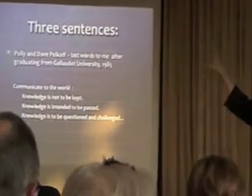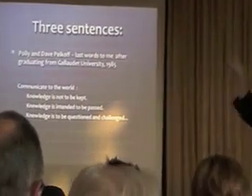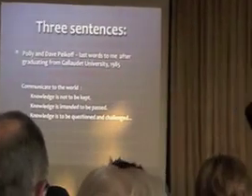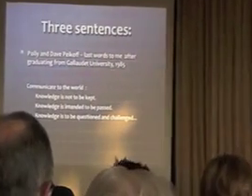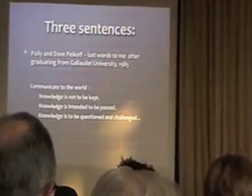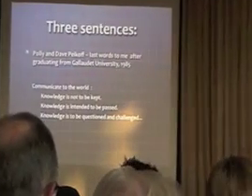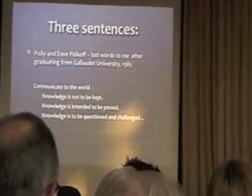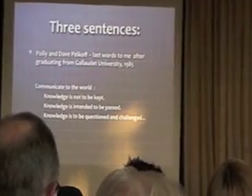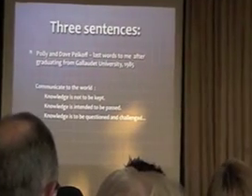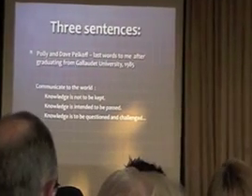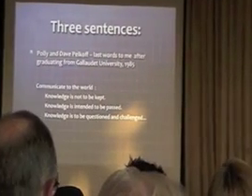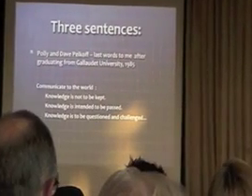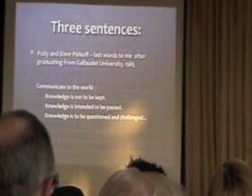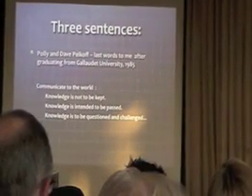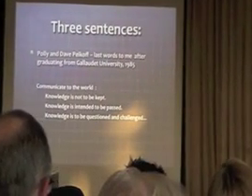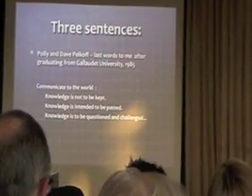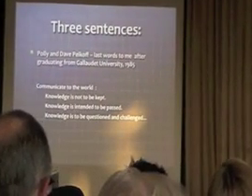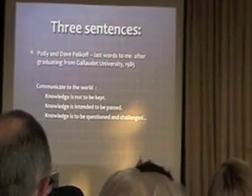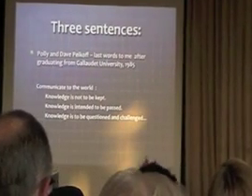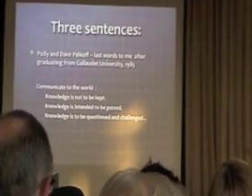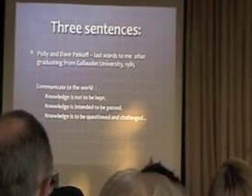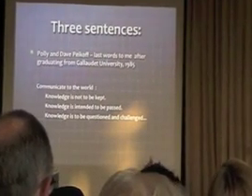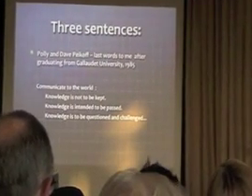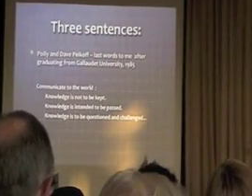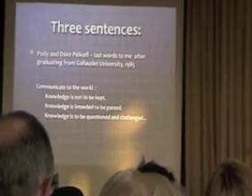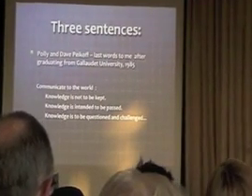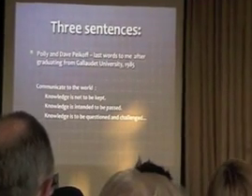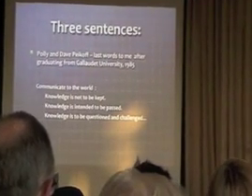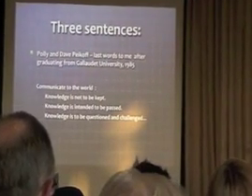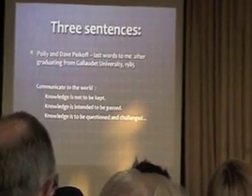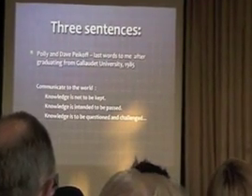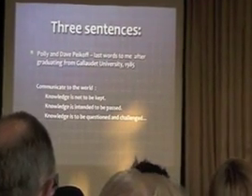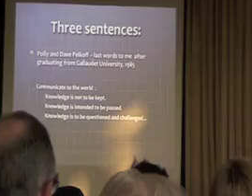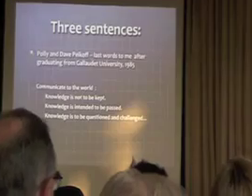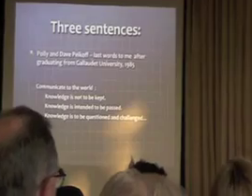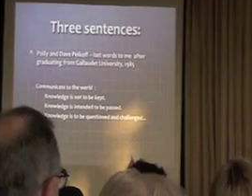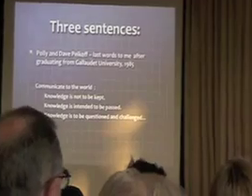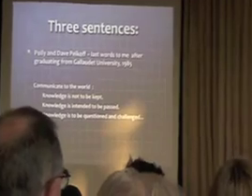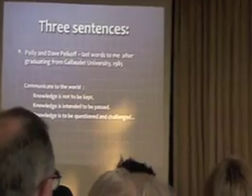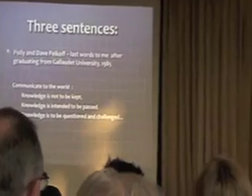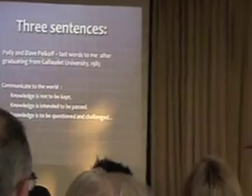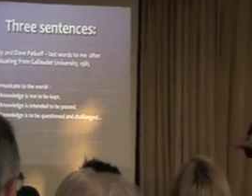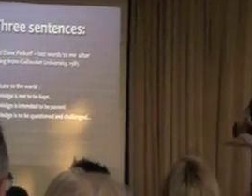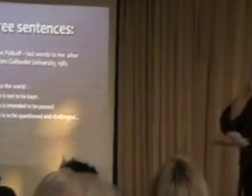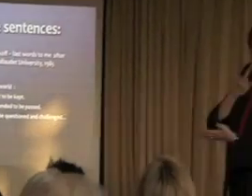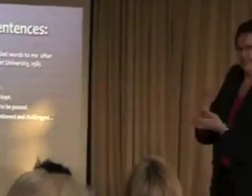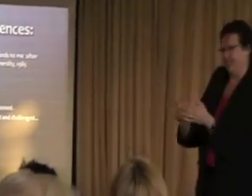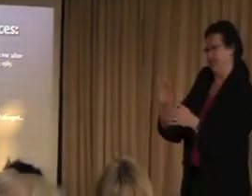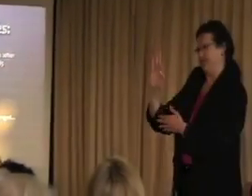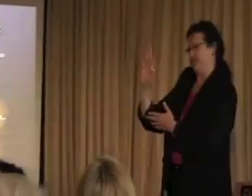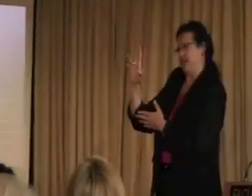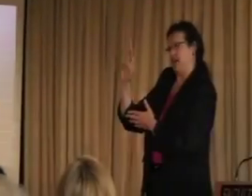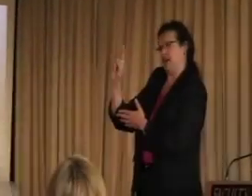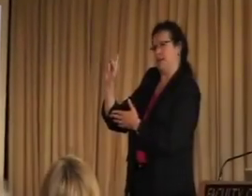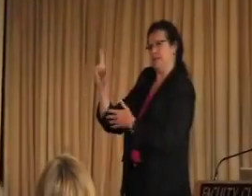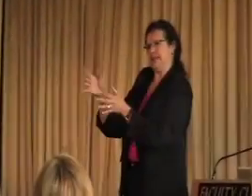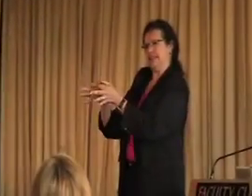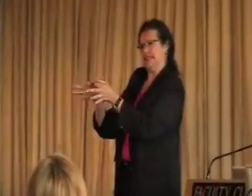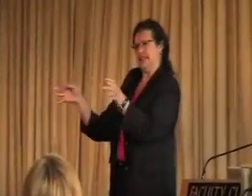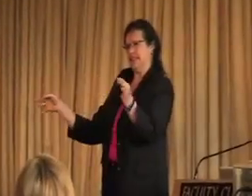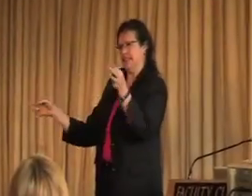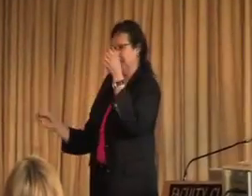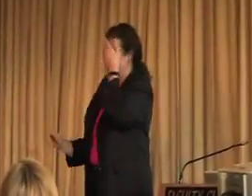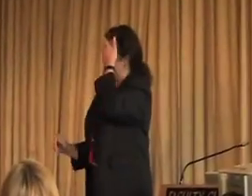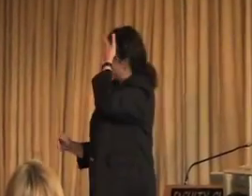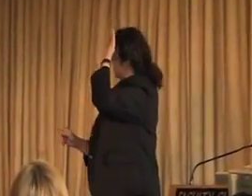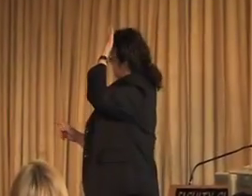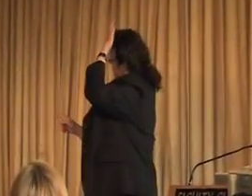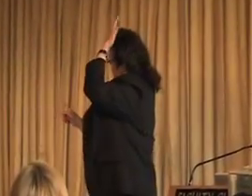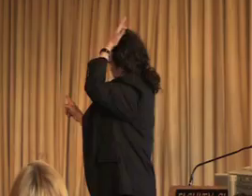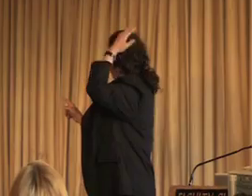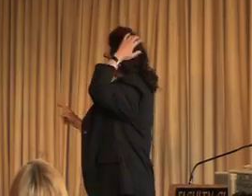Gallaudet which was in 1985, Myrna's parents told me three important things, and they were